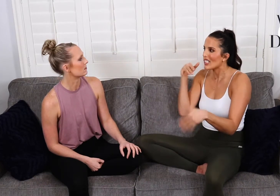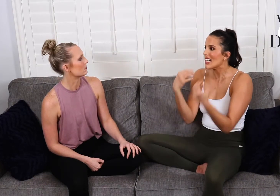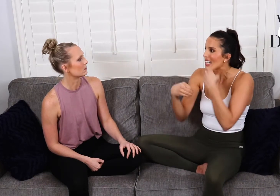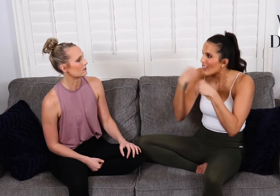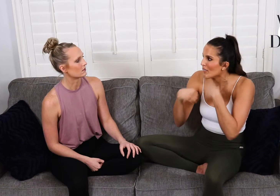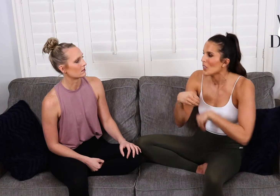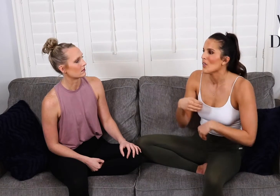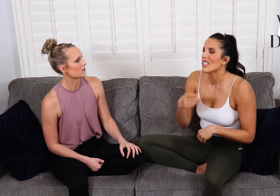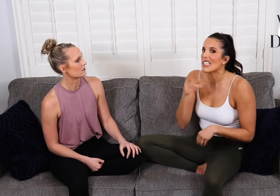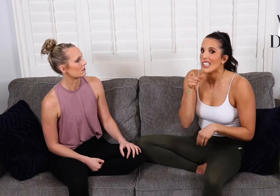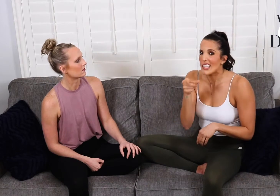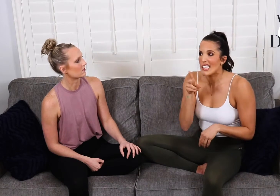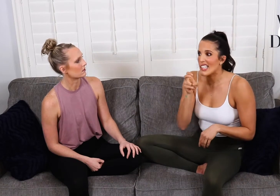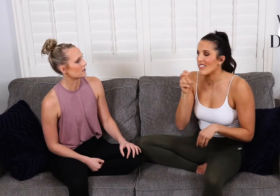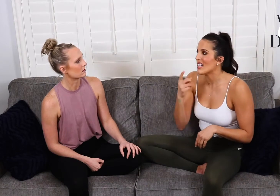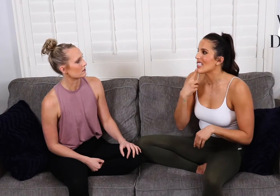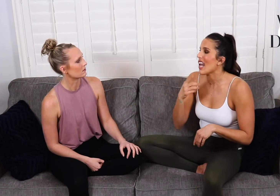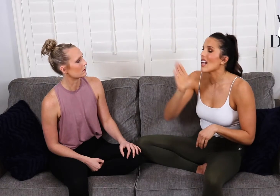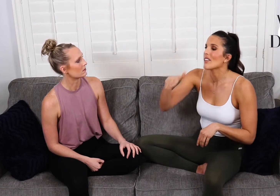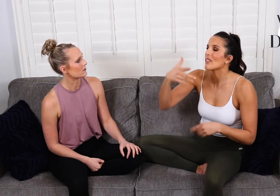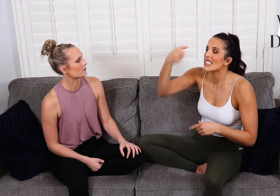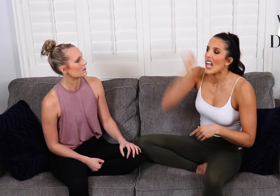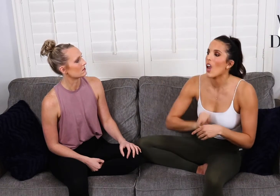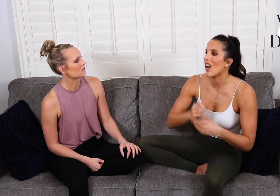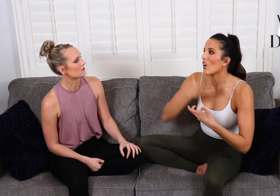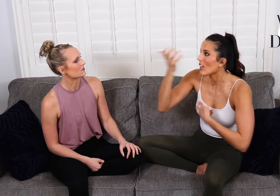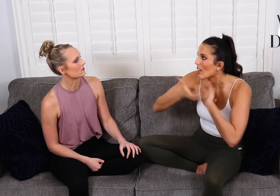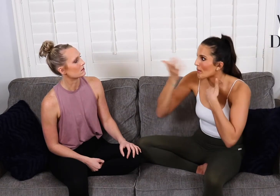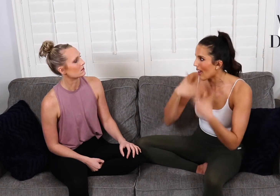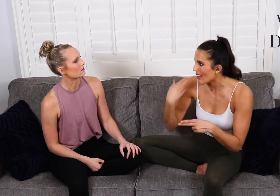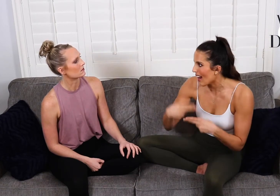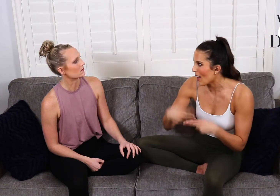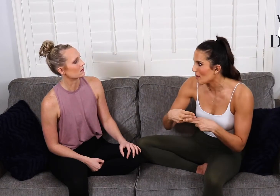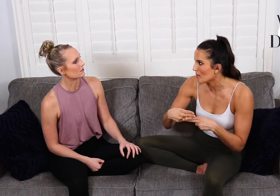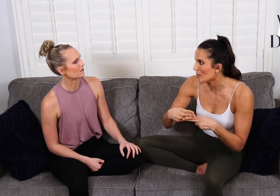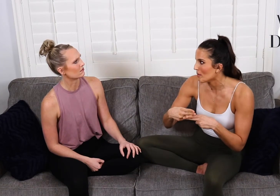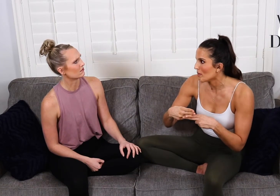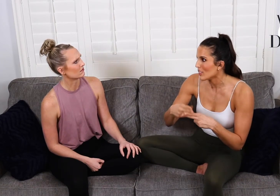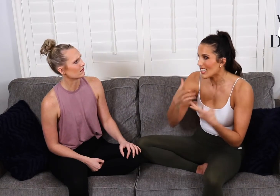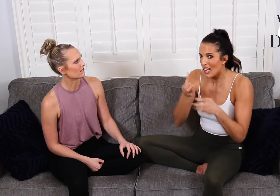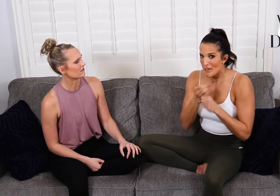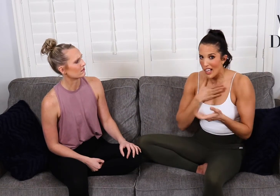was another one that wanted to chill and eat and one even called out my name to get